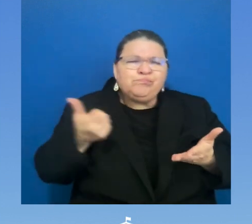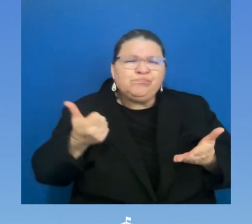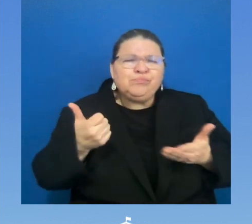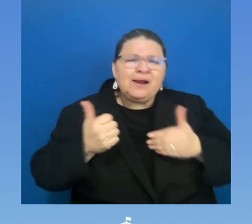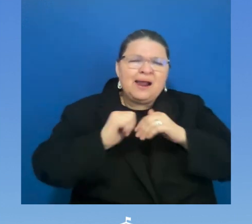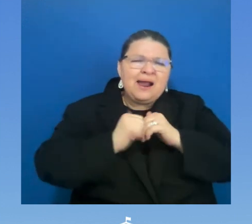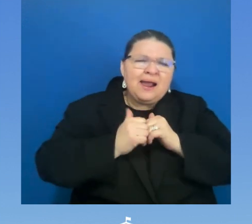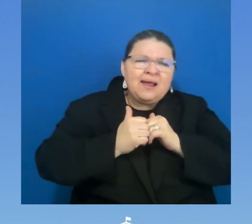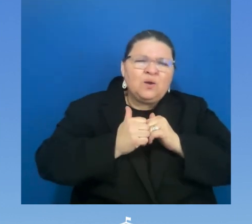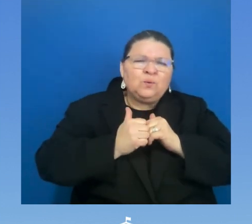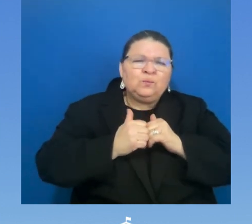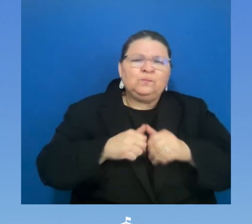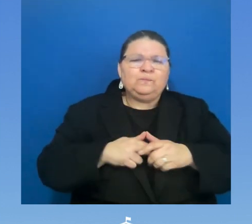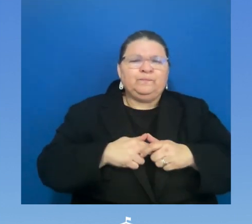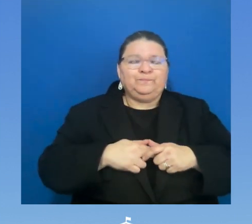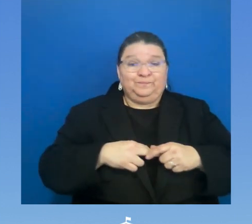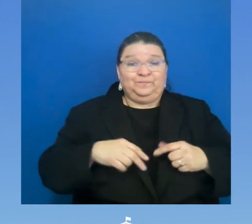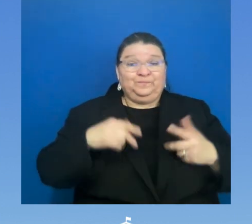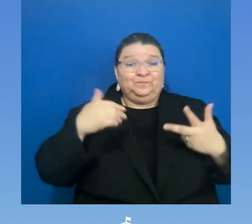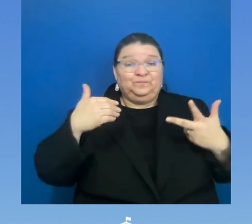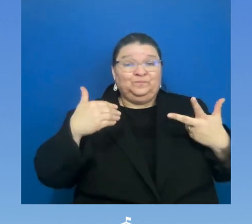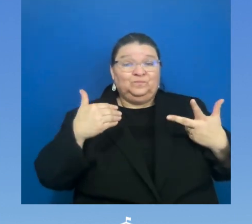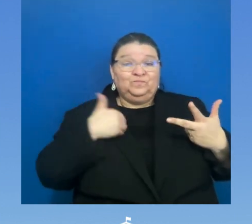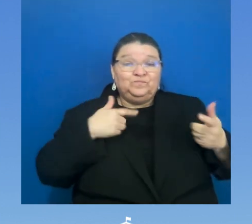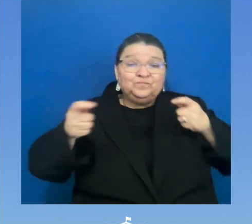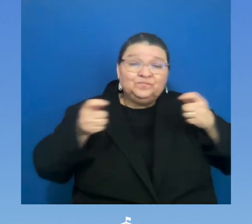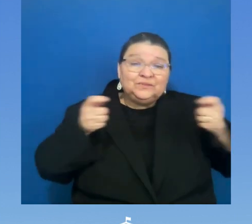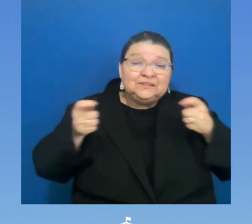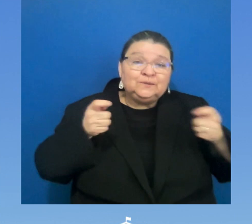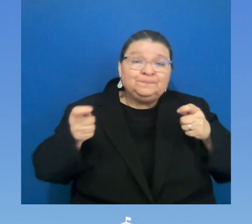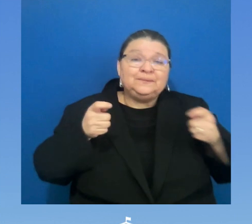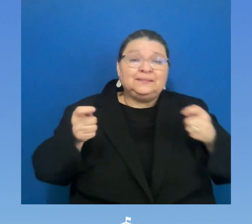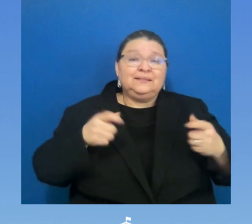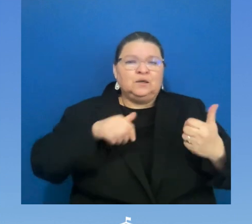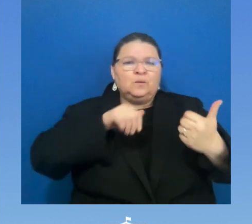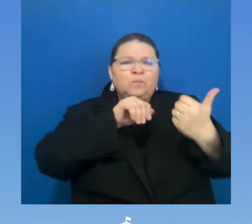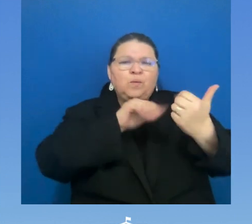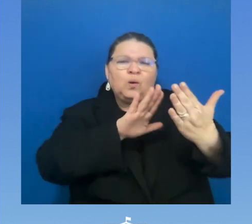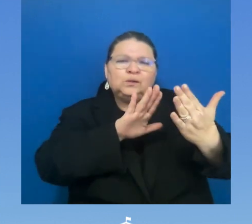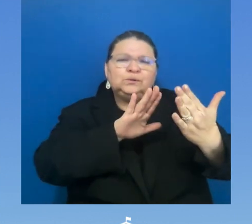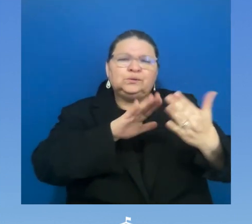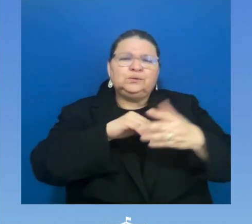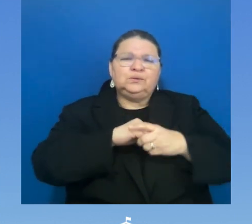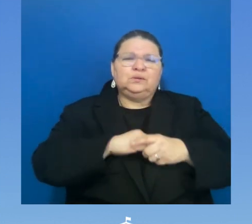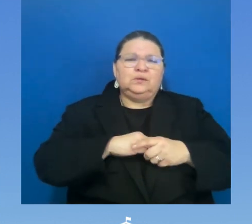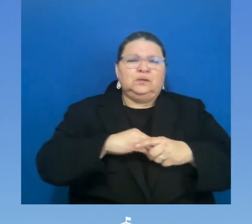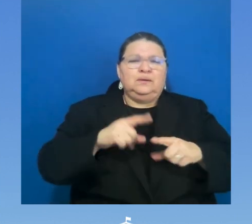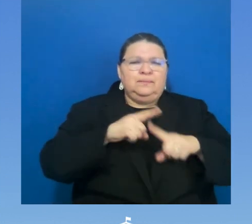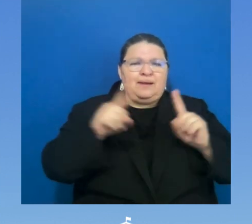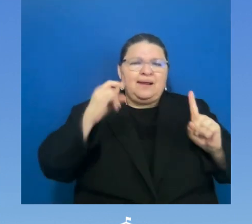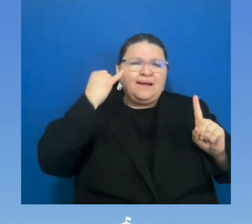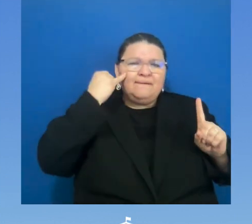that you can deploy to institutionalize this. But leaving it up to chance is is a risk. So that's important.